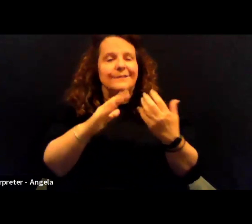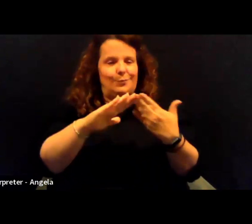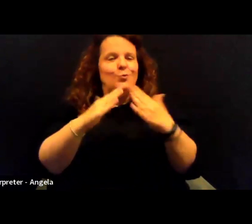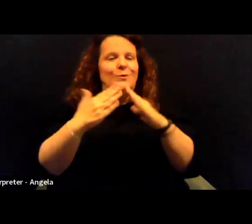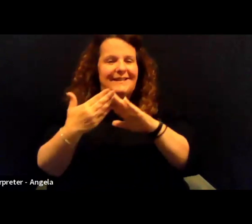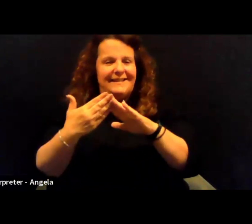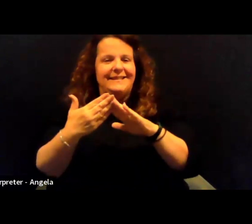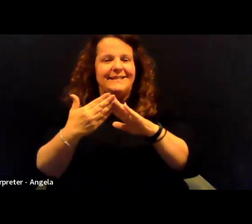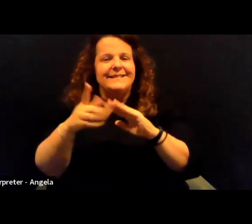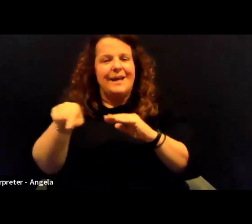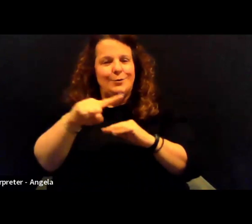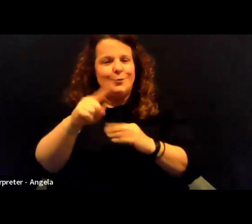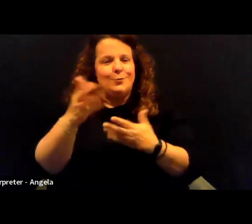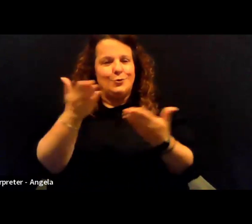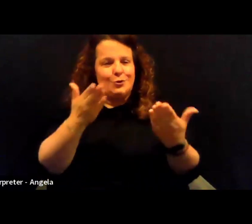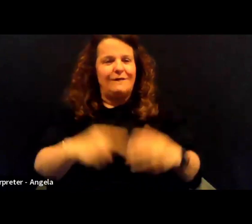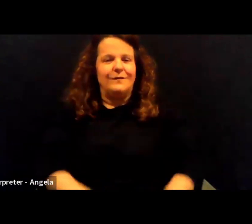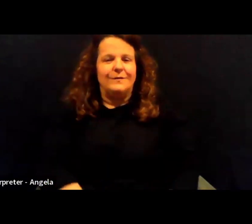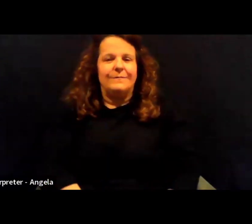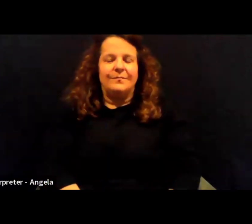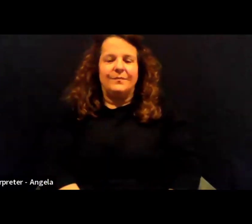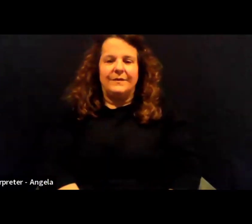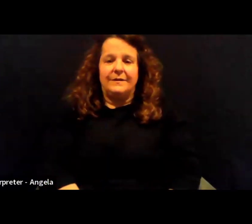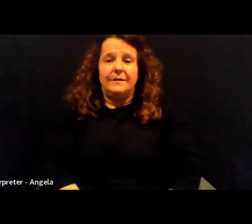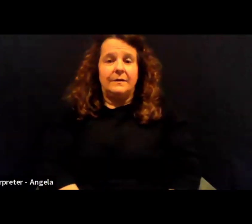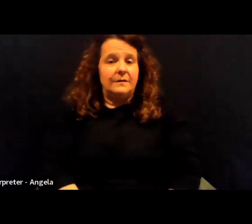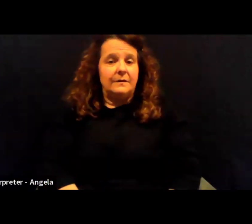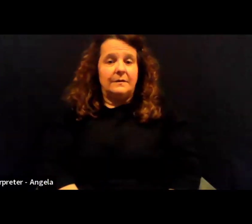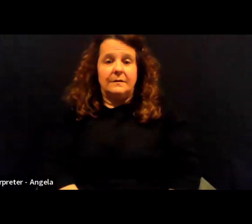We're open to other questions, input and